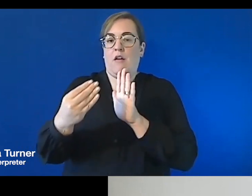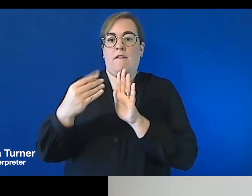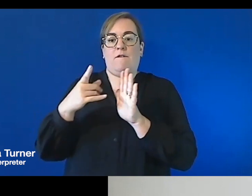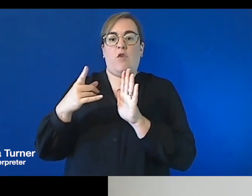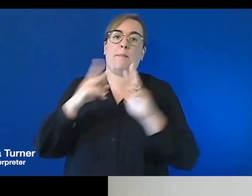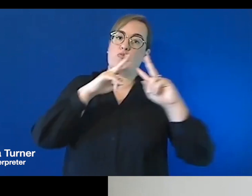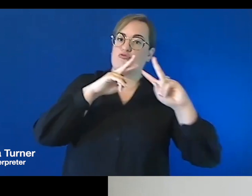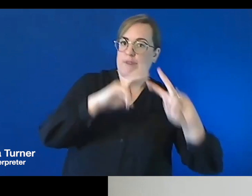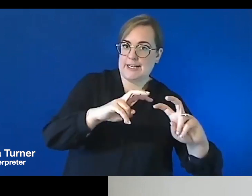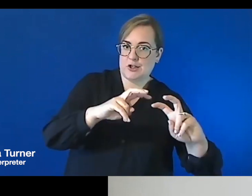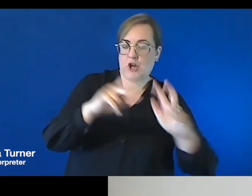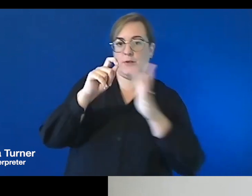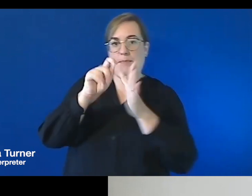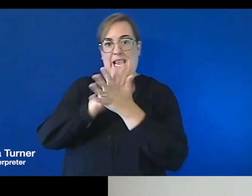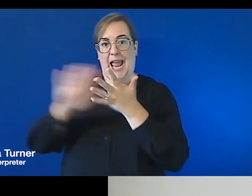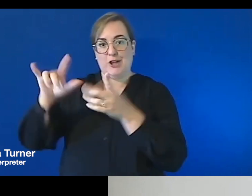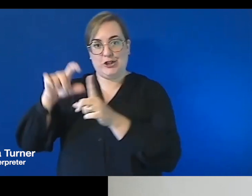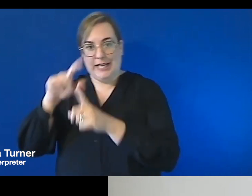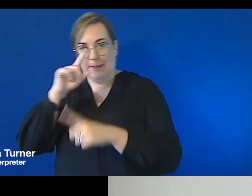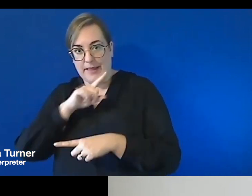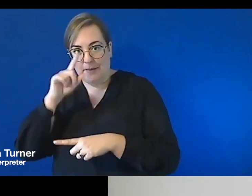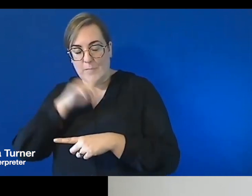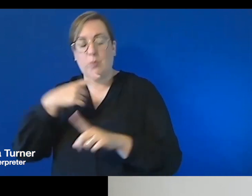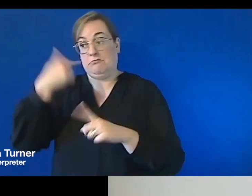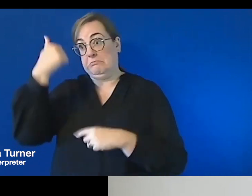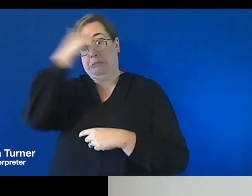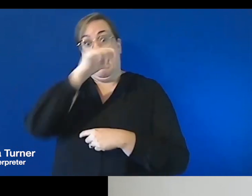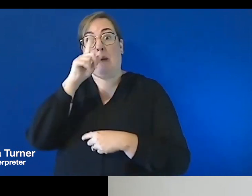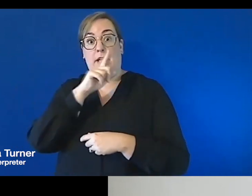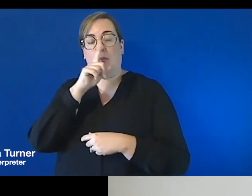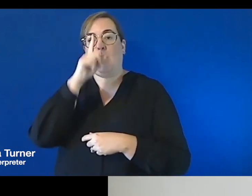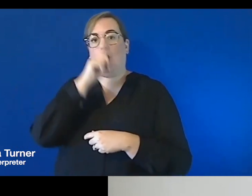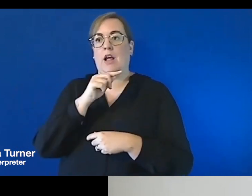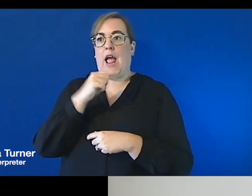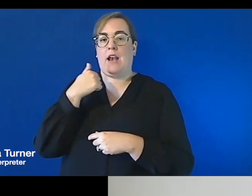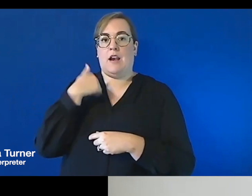PhD people and very smart people who able to convert their brains into technology,